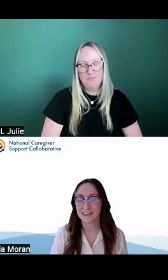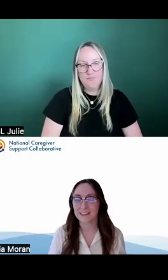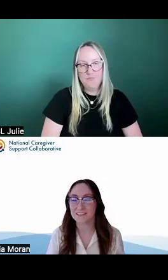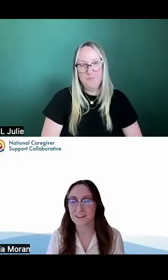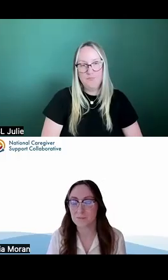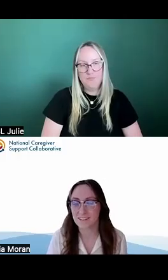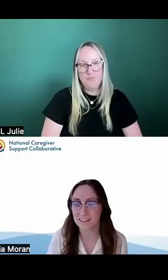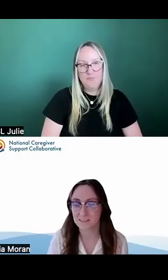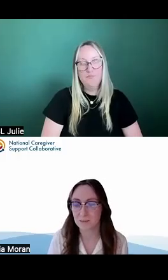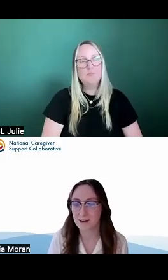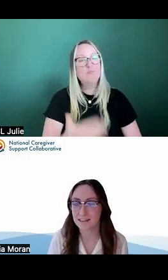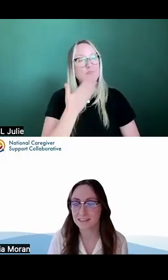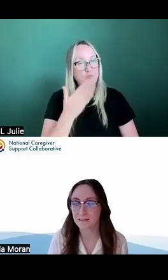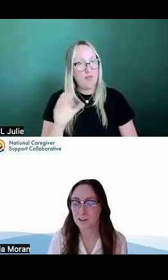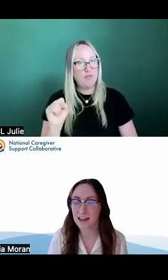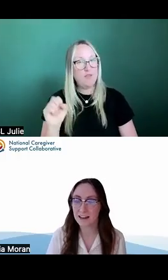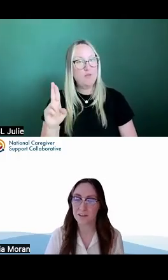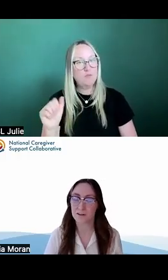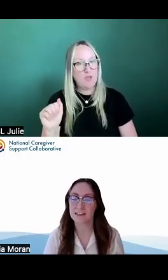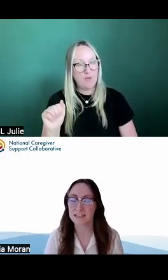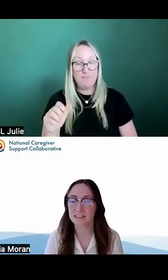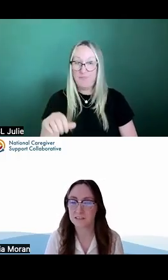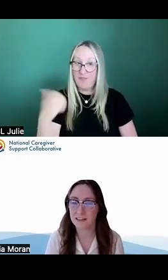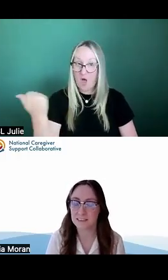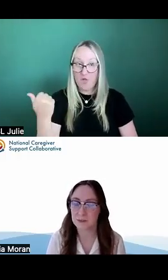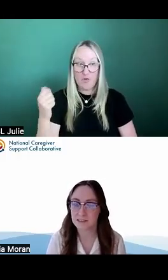Thank you Sara. Appreciate the response. Are there any other grantees who'd like to speak